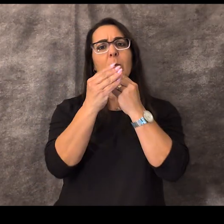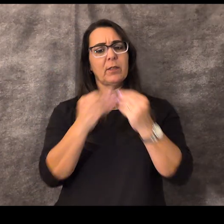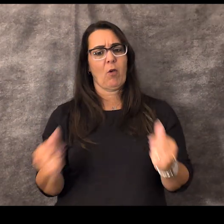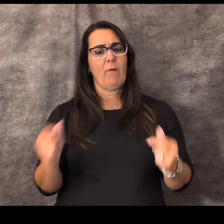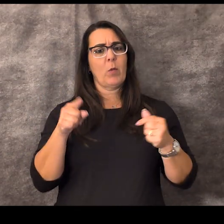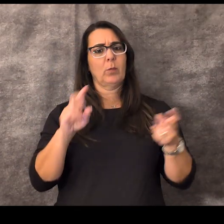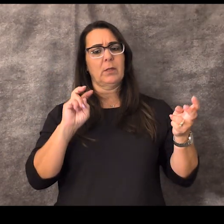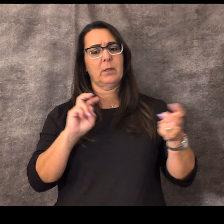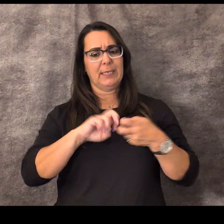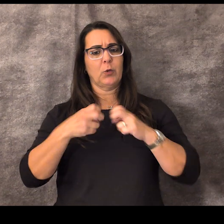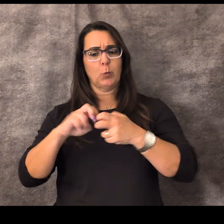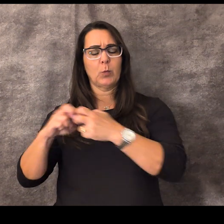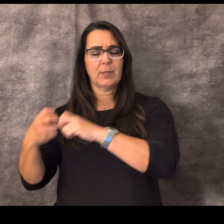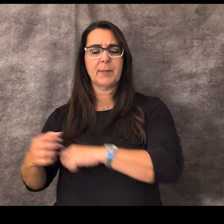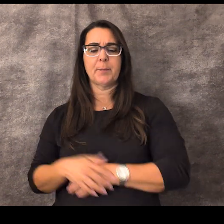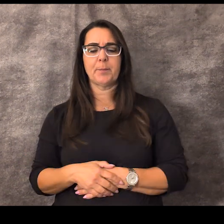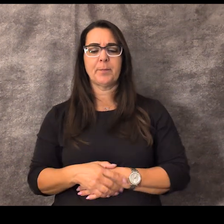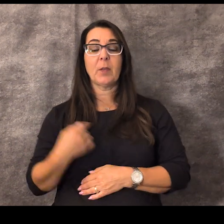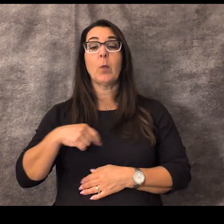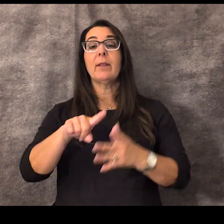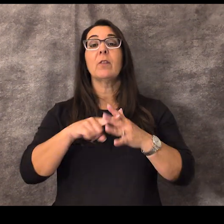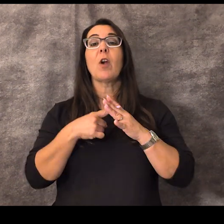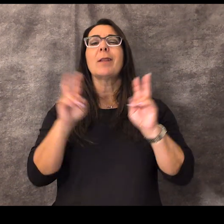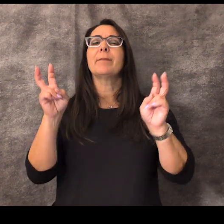And so we entered into, what's called a structured negotiation